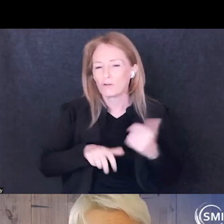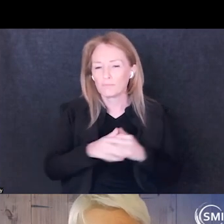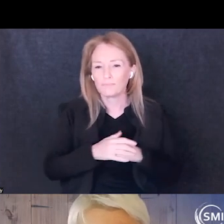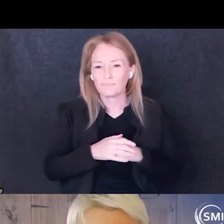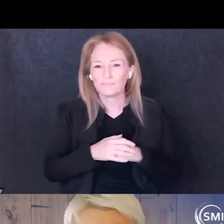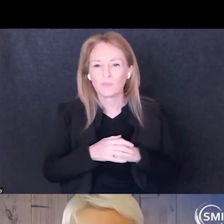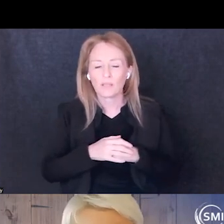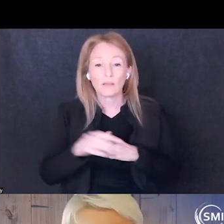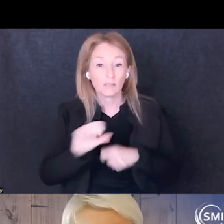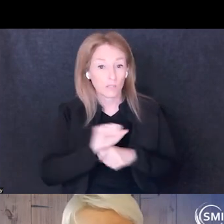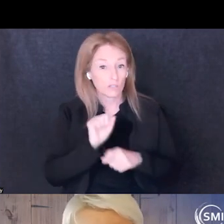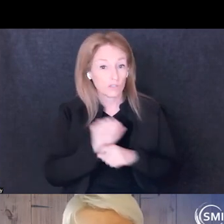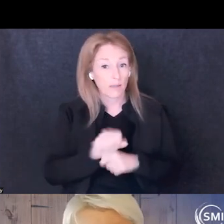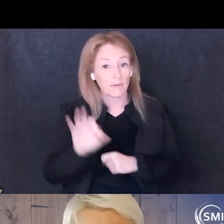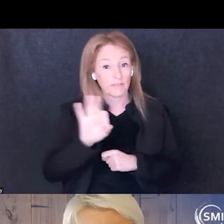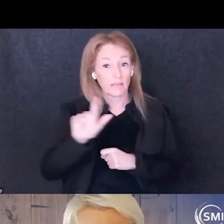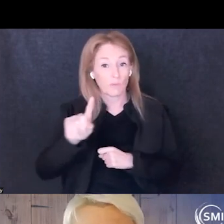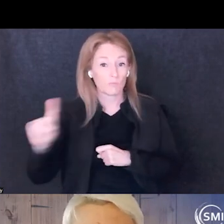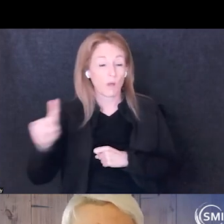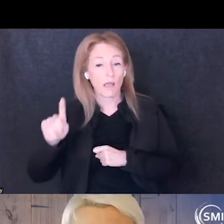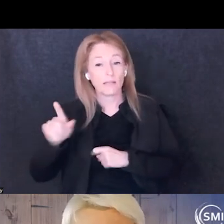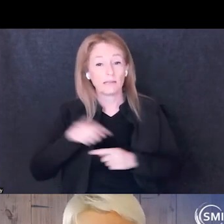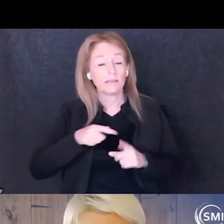THE JOB OF A 911 SPECIALIST IS OFTEN TIMES EXTRAORDINARILY